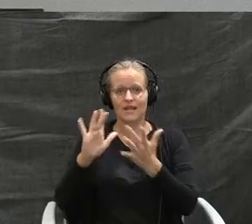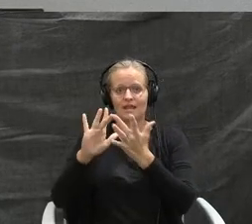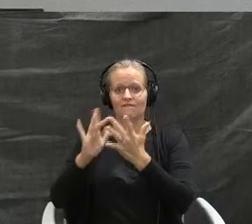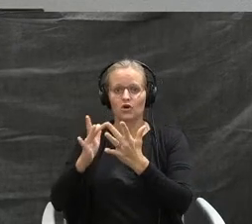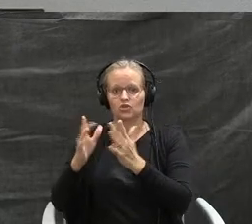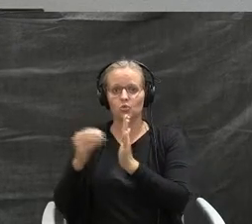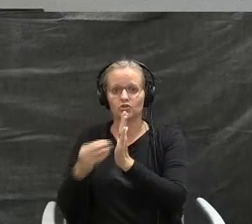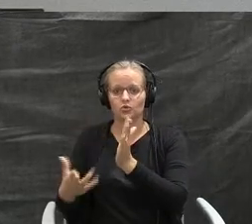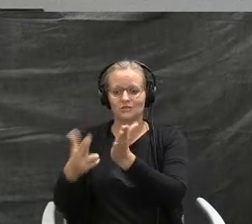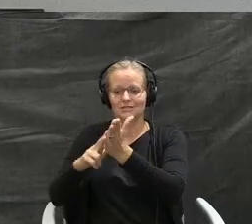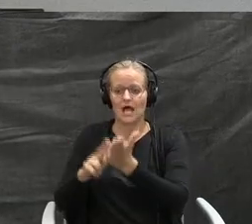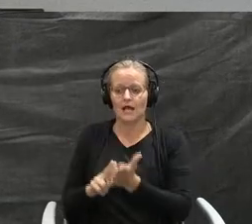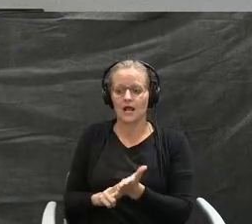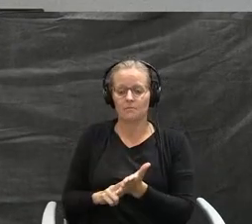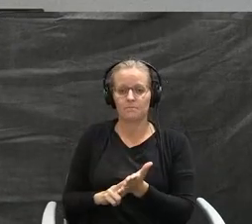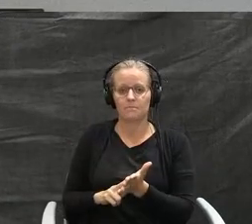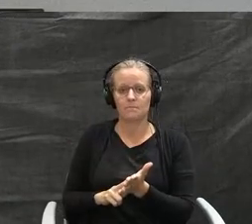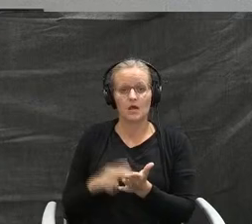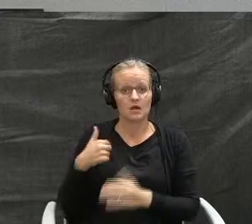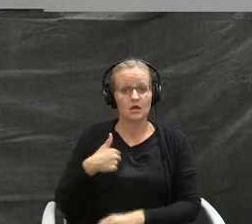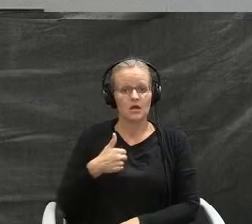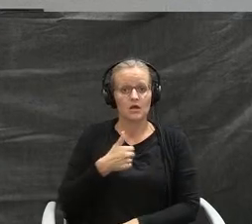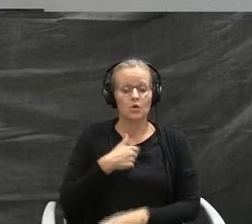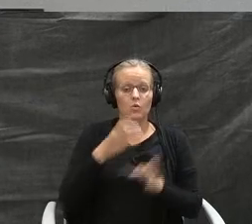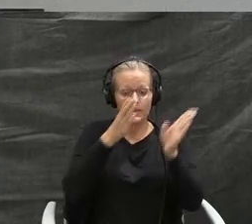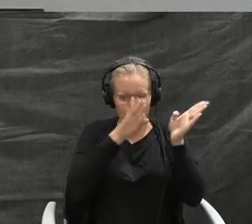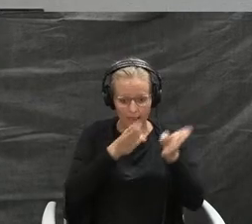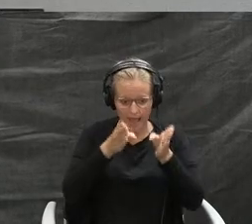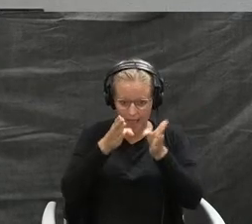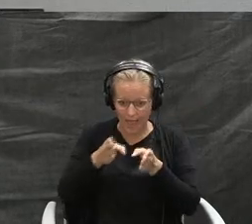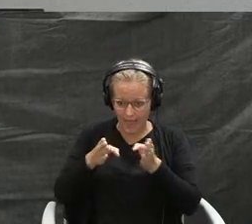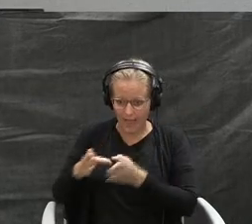numbers down because we pretty well planned this all out and